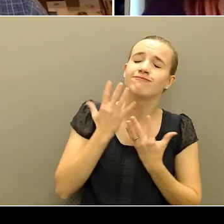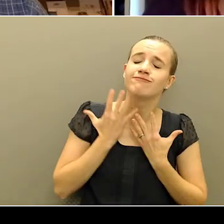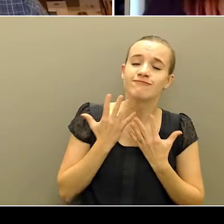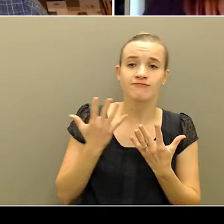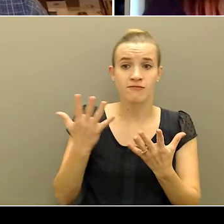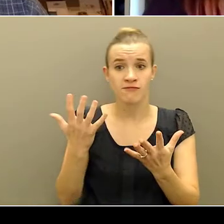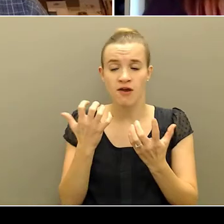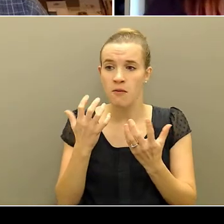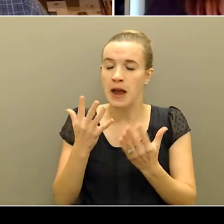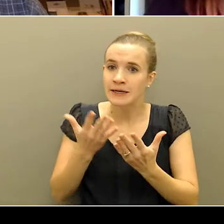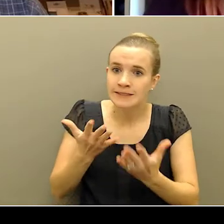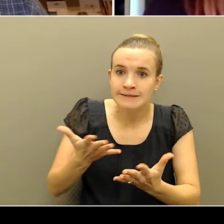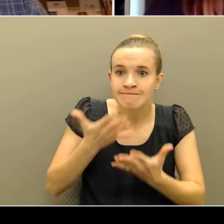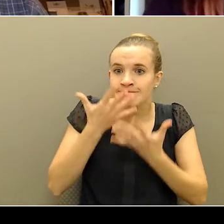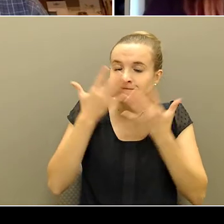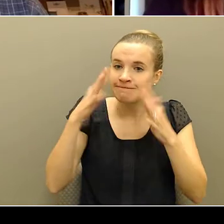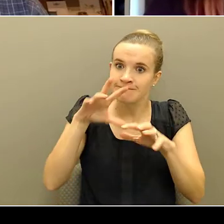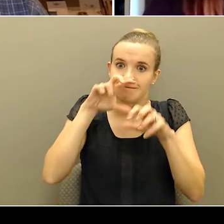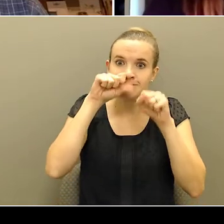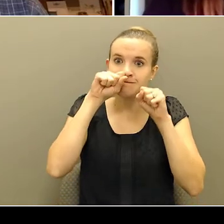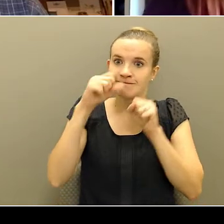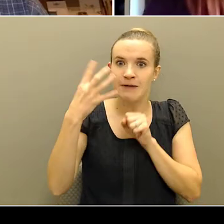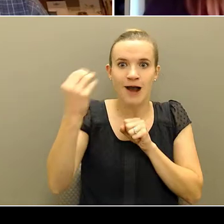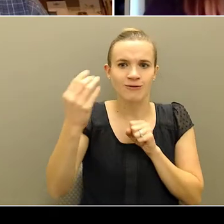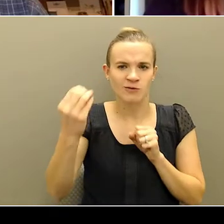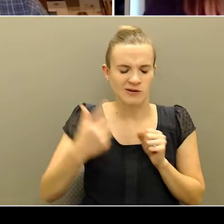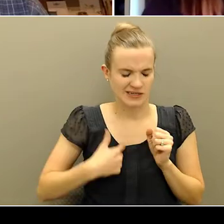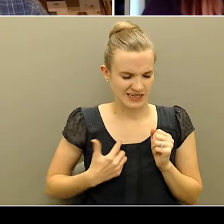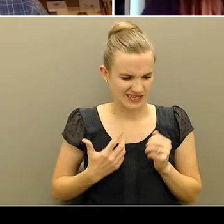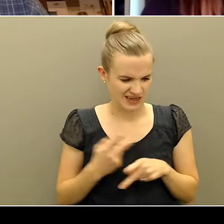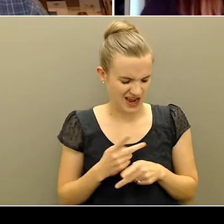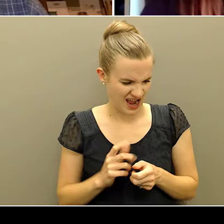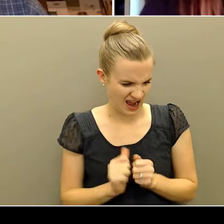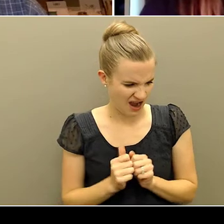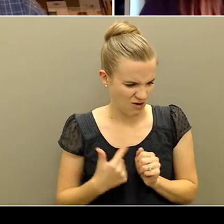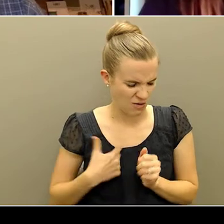what, you know, like, what can I do now? Like, how can I make this work? And I